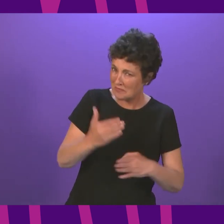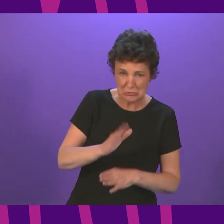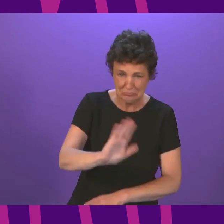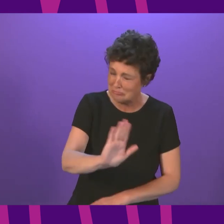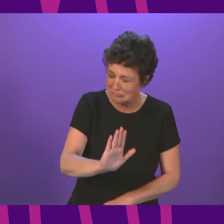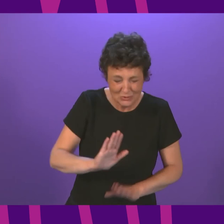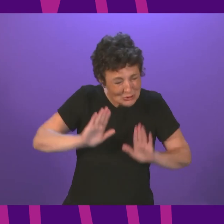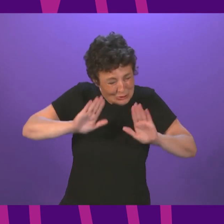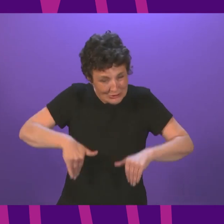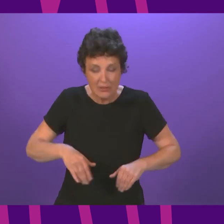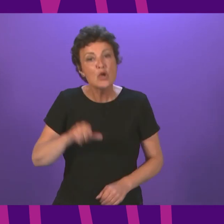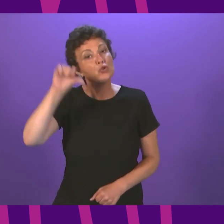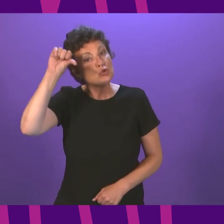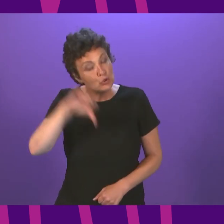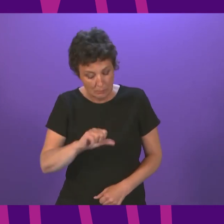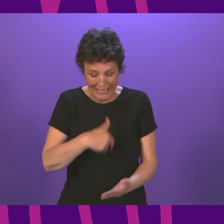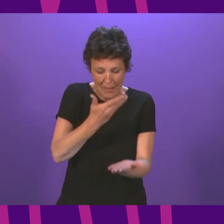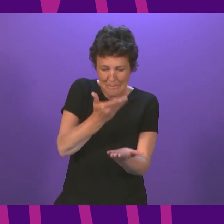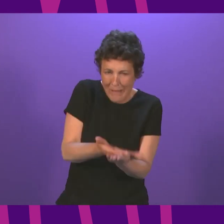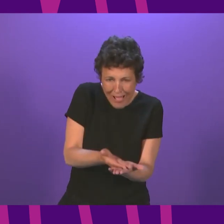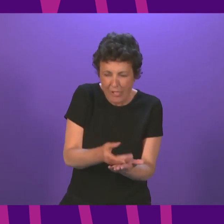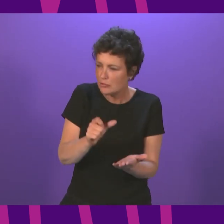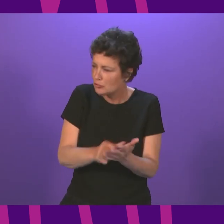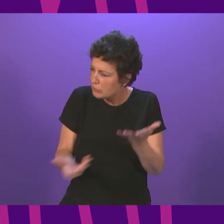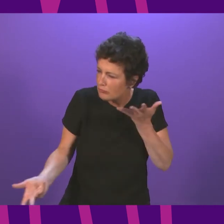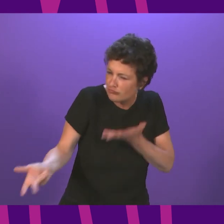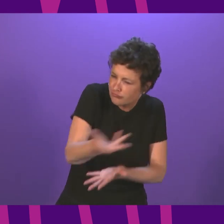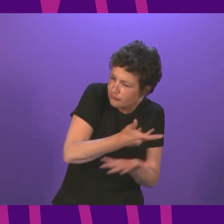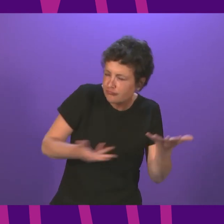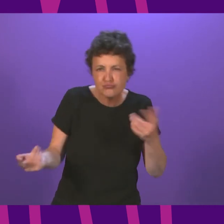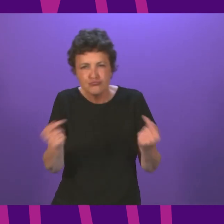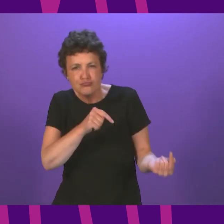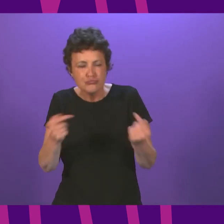much a subject of today’s debate—but he will be able to get on a Borders bus with